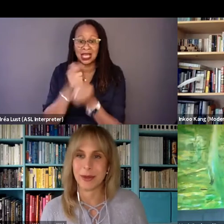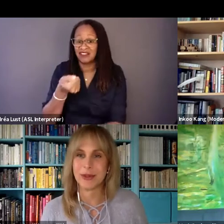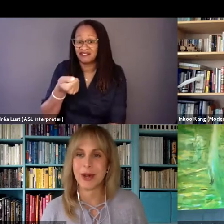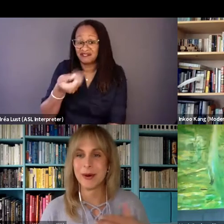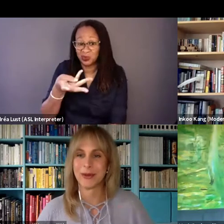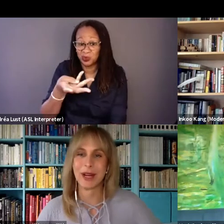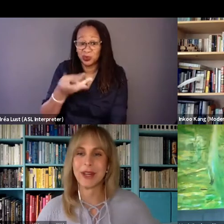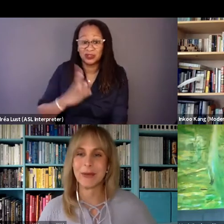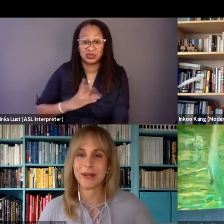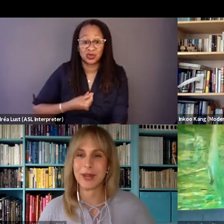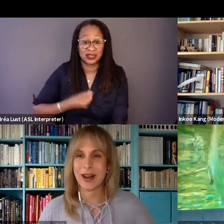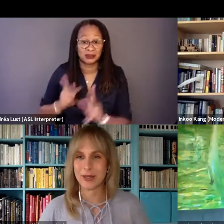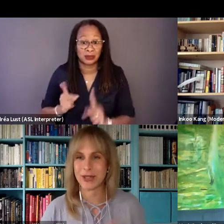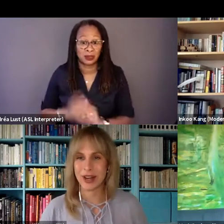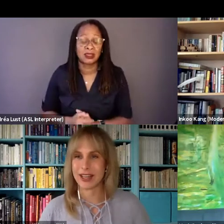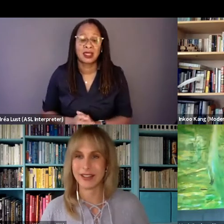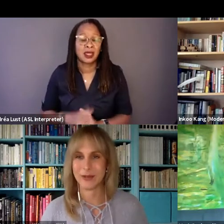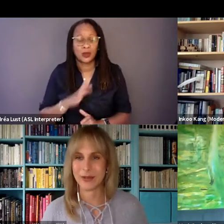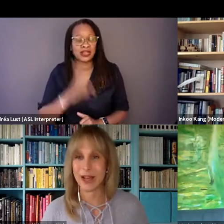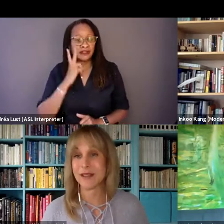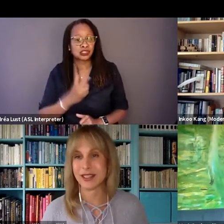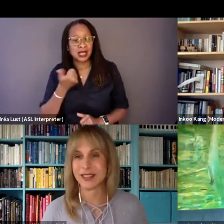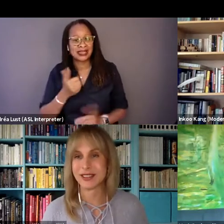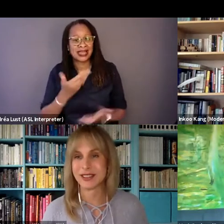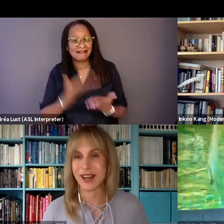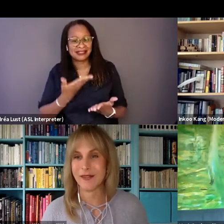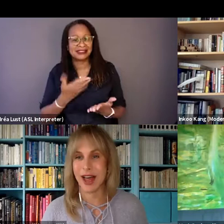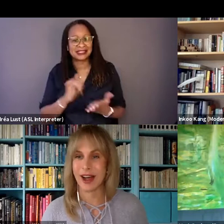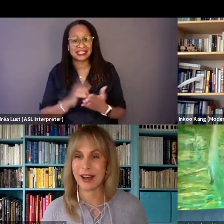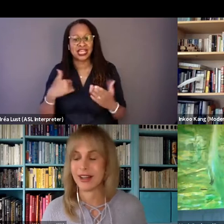There was no, we never saw any evidence of that.